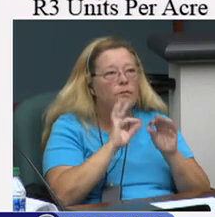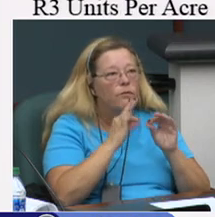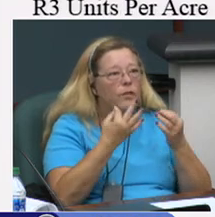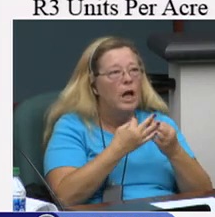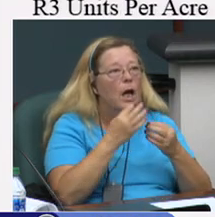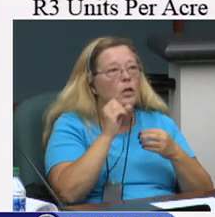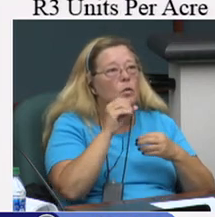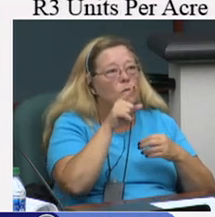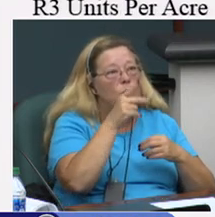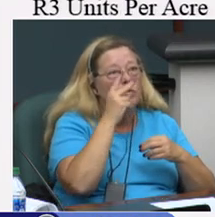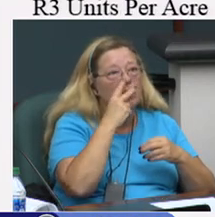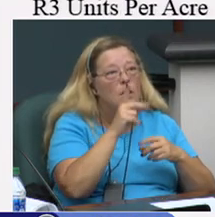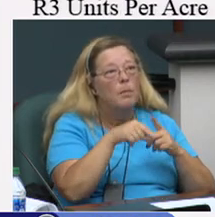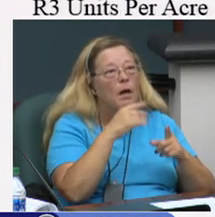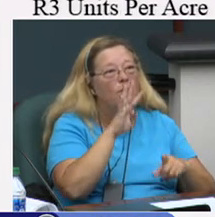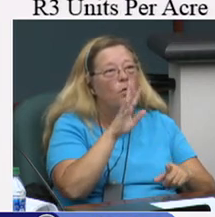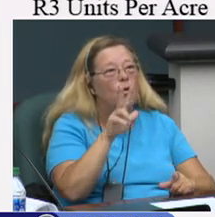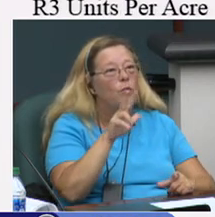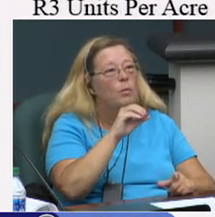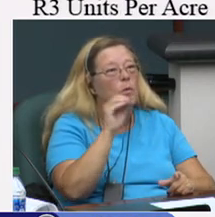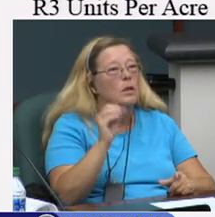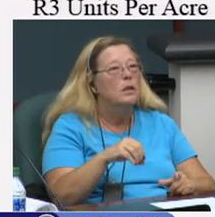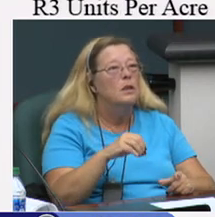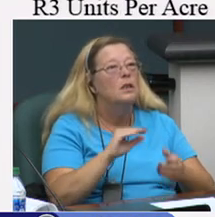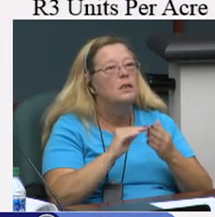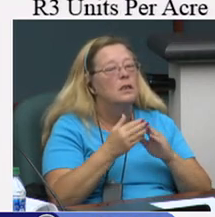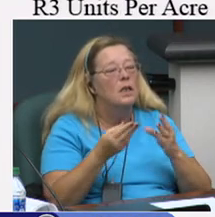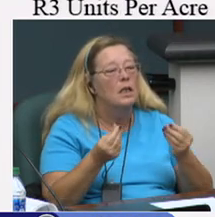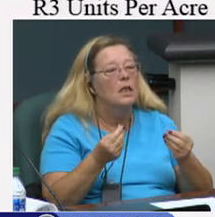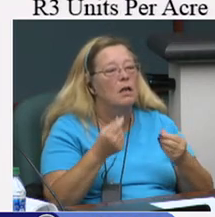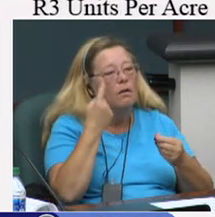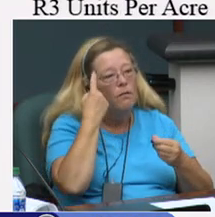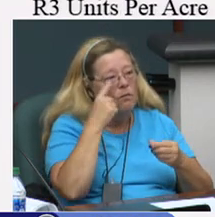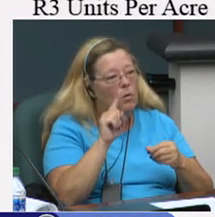you can see about 43% of the city's land area is dedicated to single-family